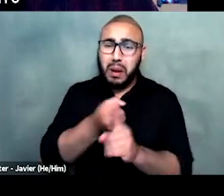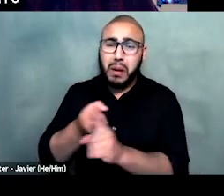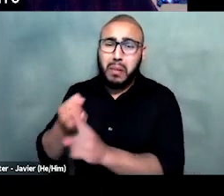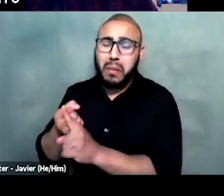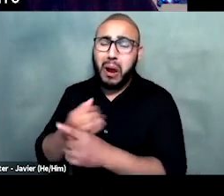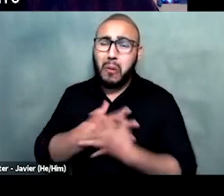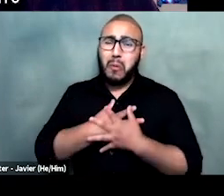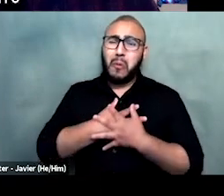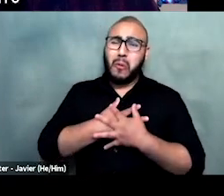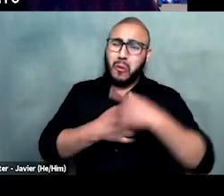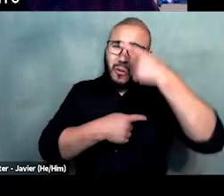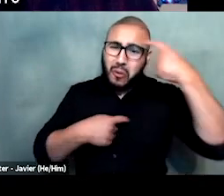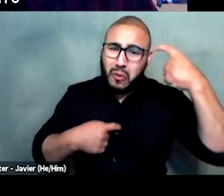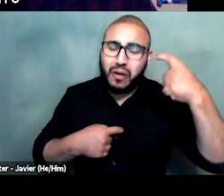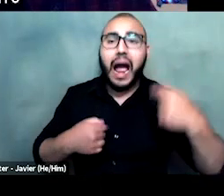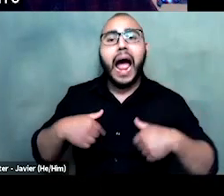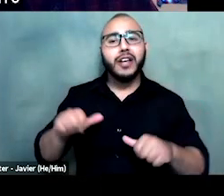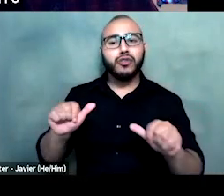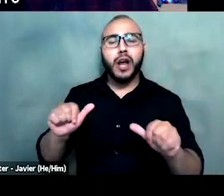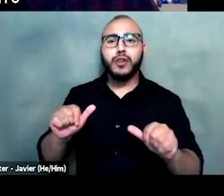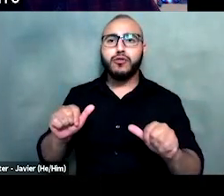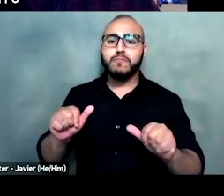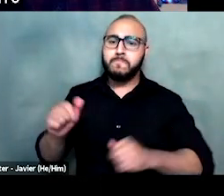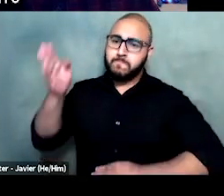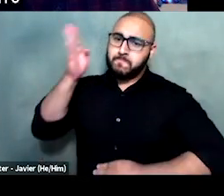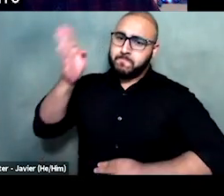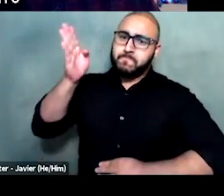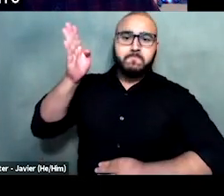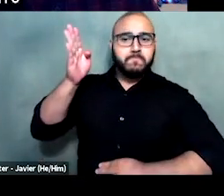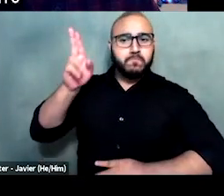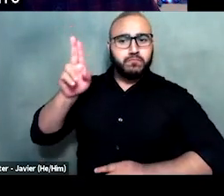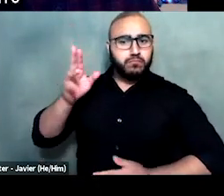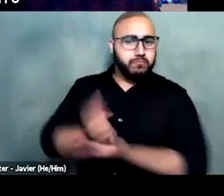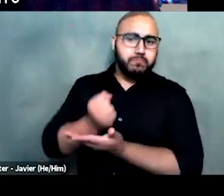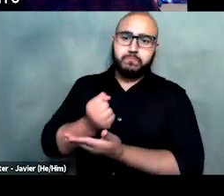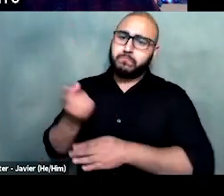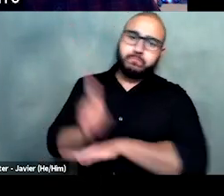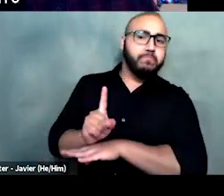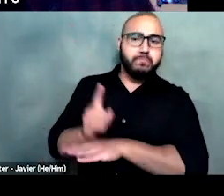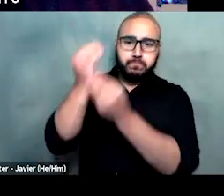some some some cases that really hit home for me that I learned about. And so I try to talk